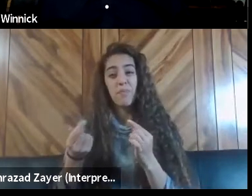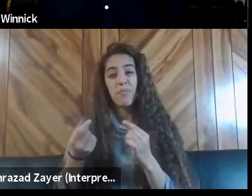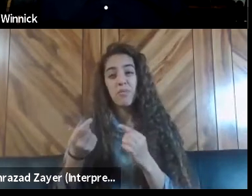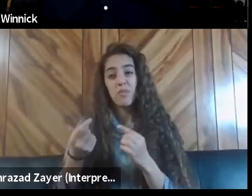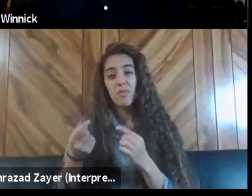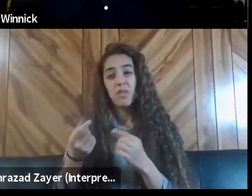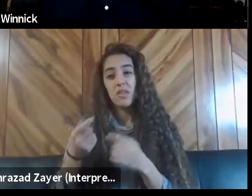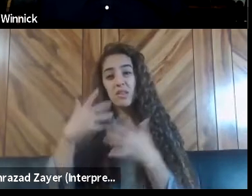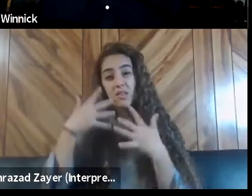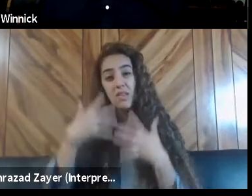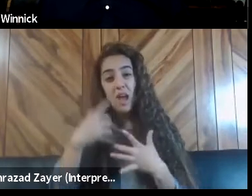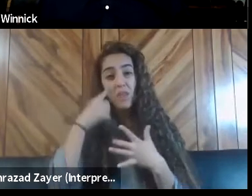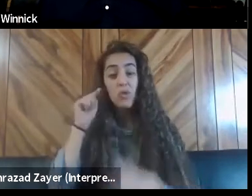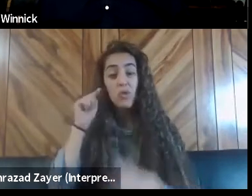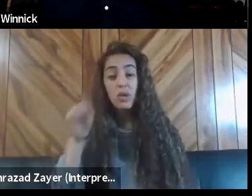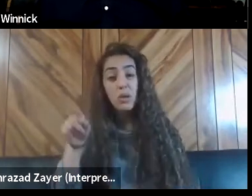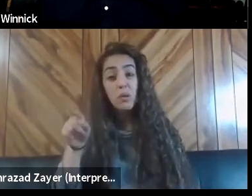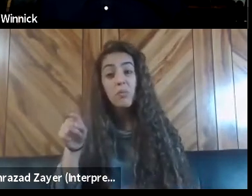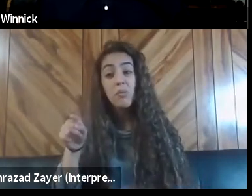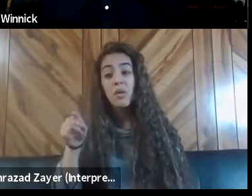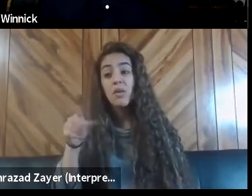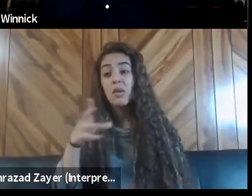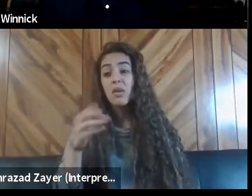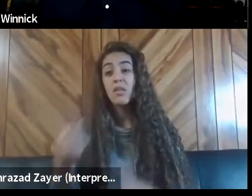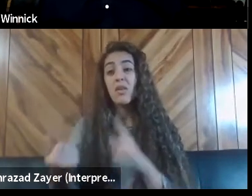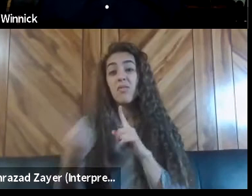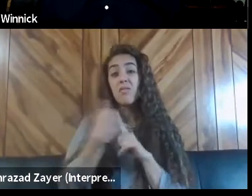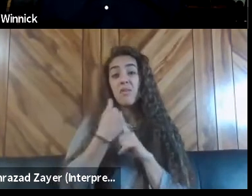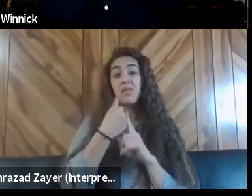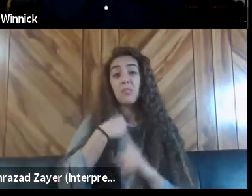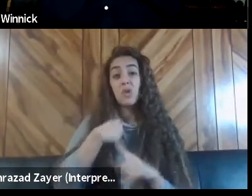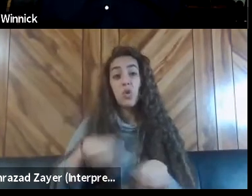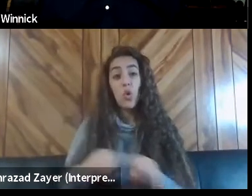painful to me, especially when there isn't too much you could